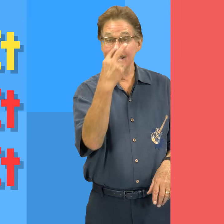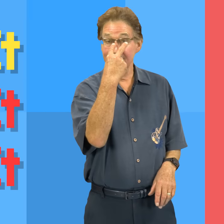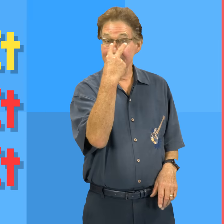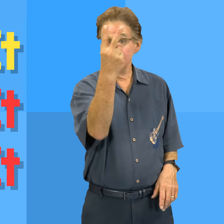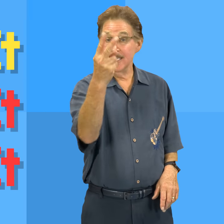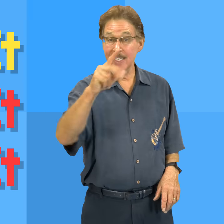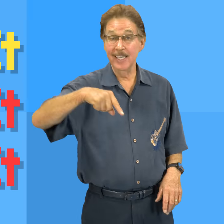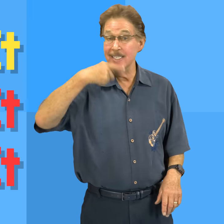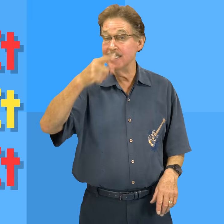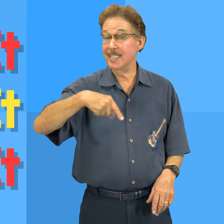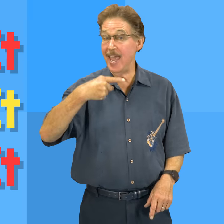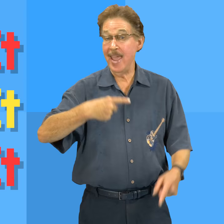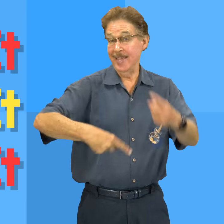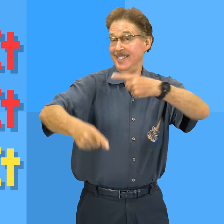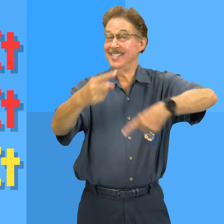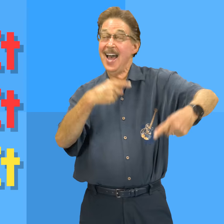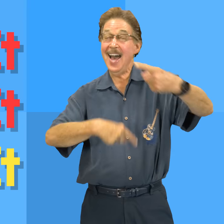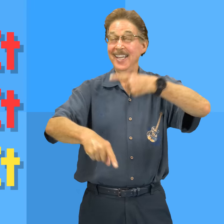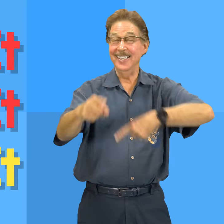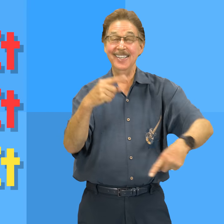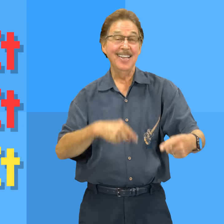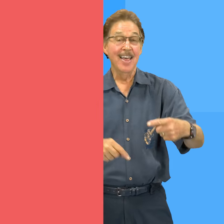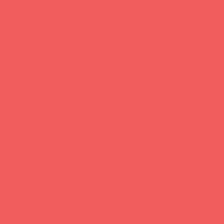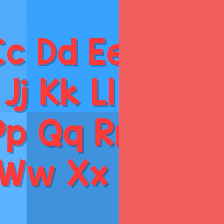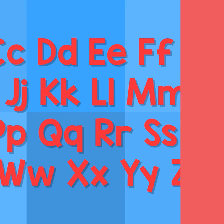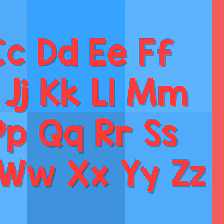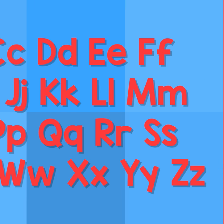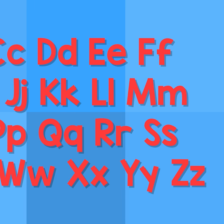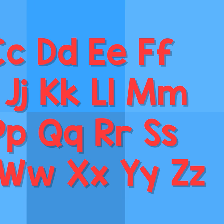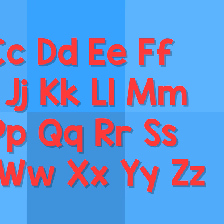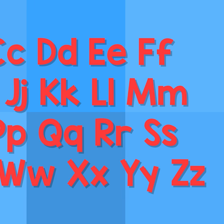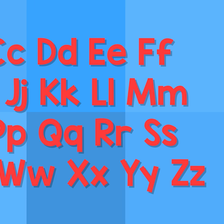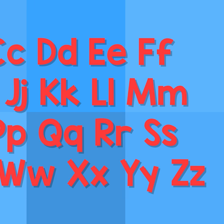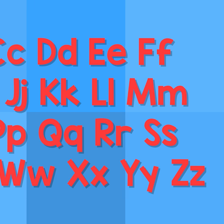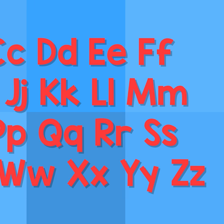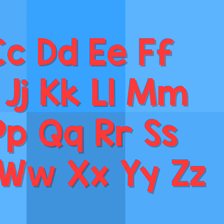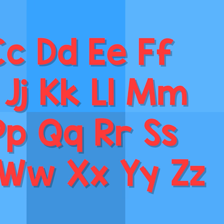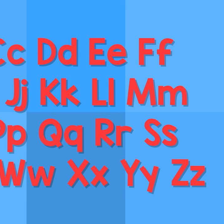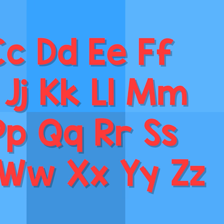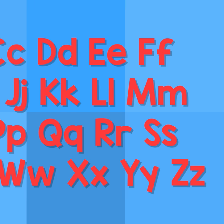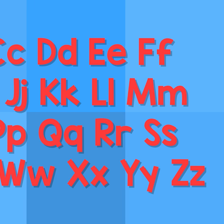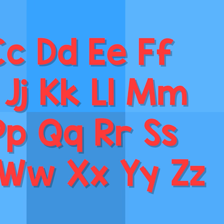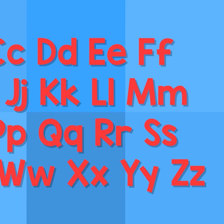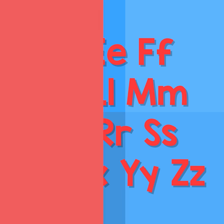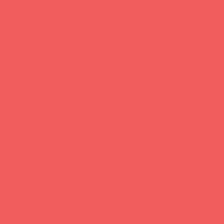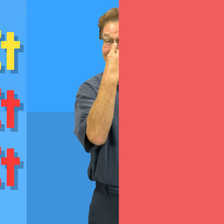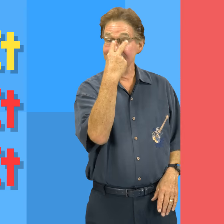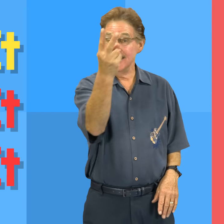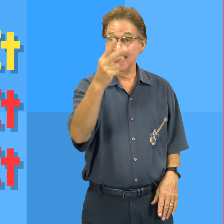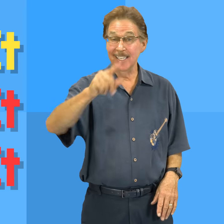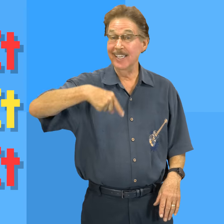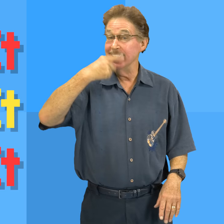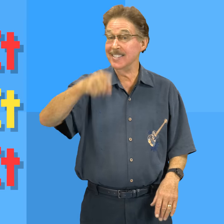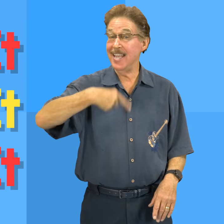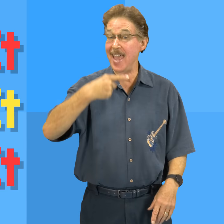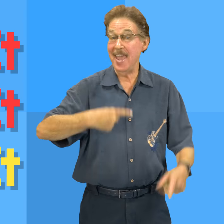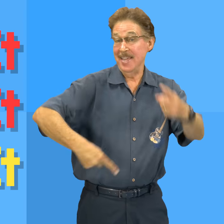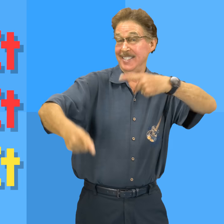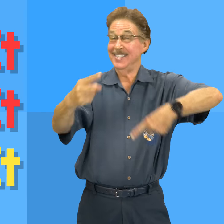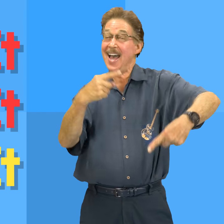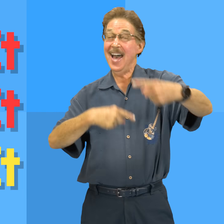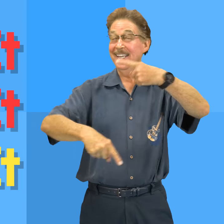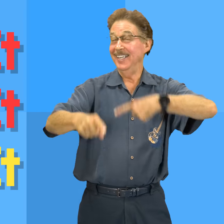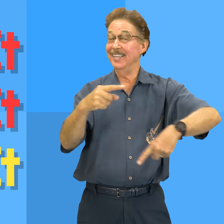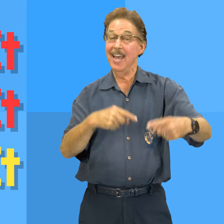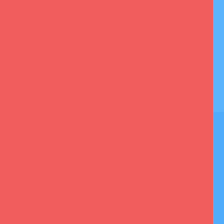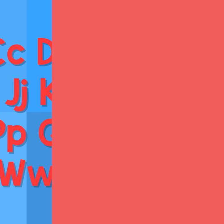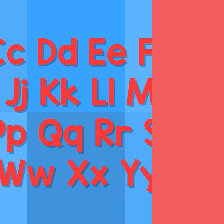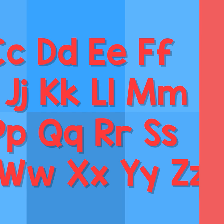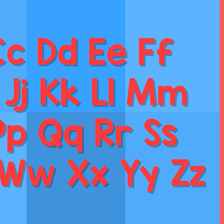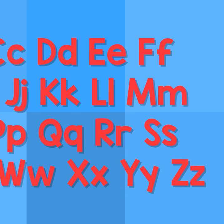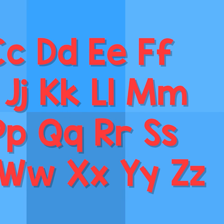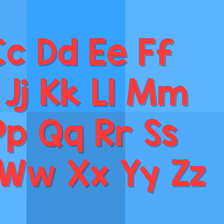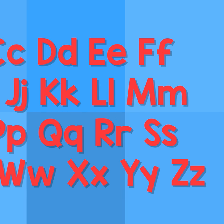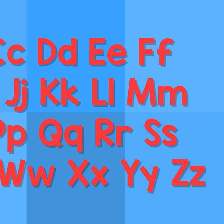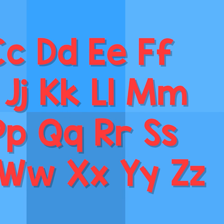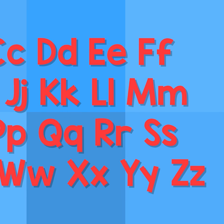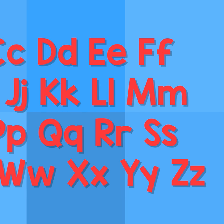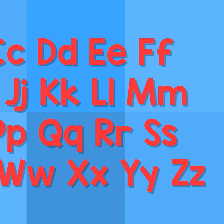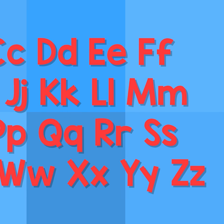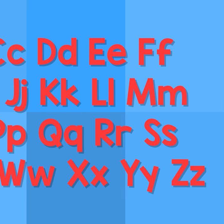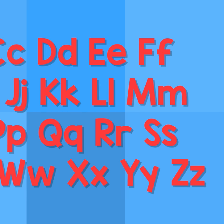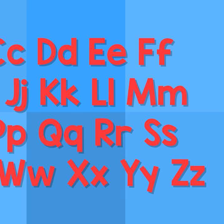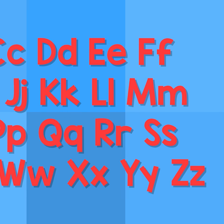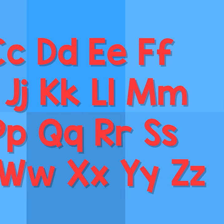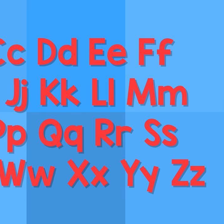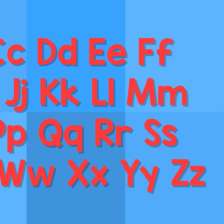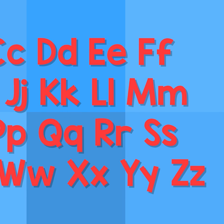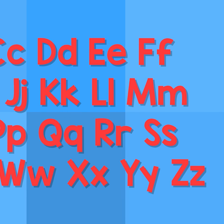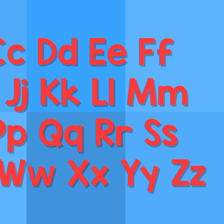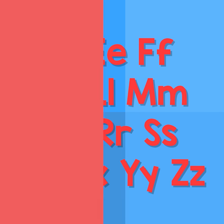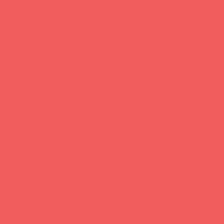See It, Say It, Sign It The letters of the alphabet See It, Say It, Sign It The letters of the alphabet